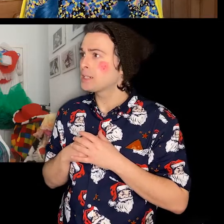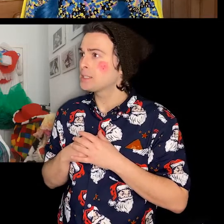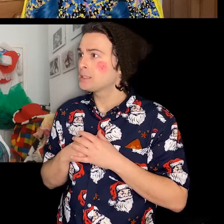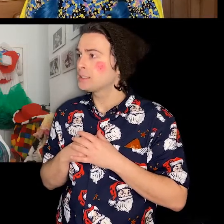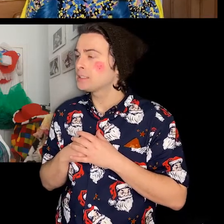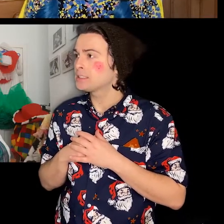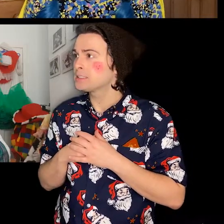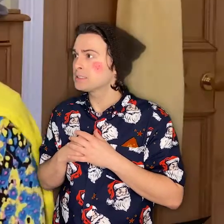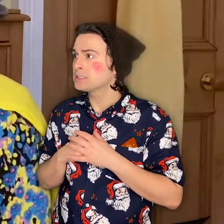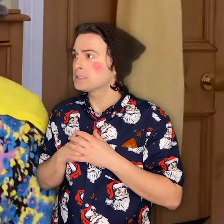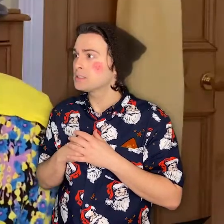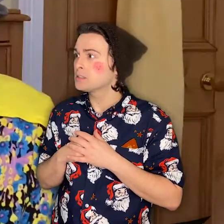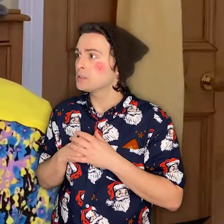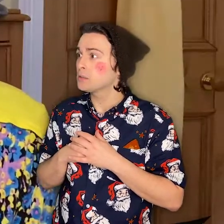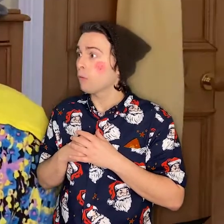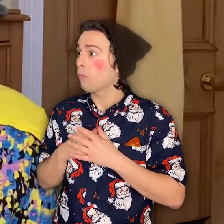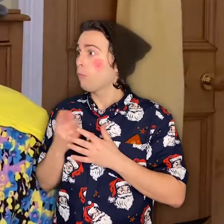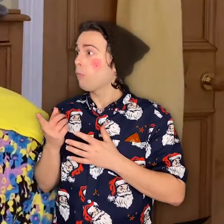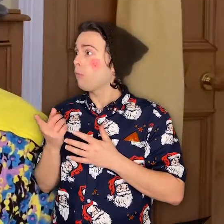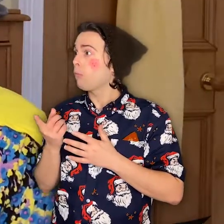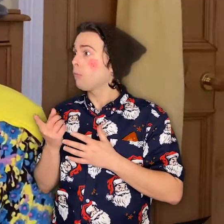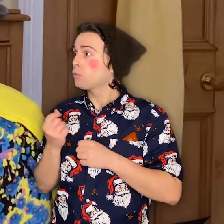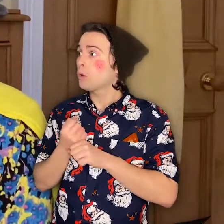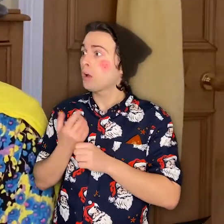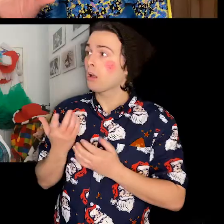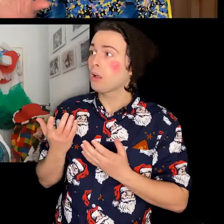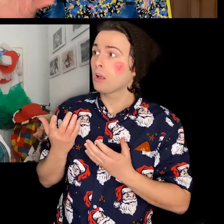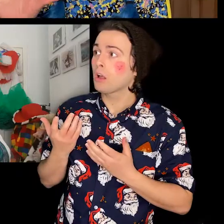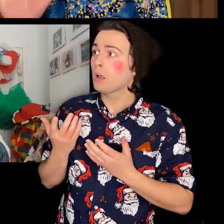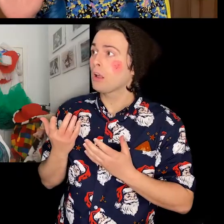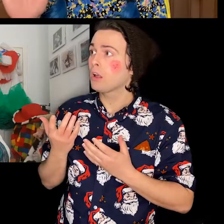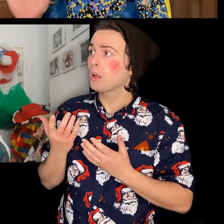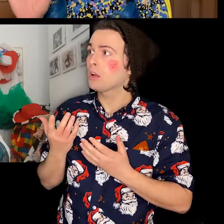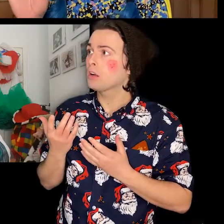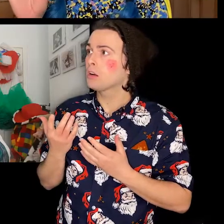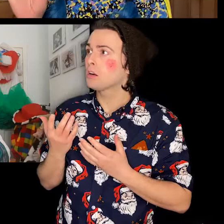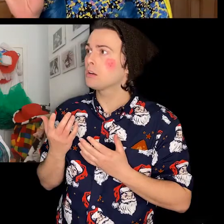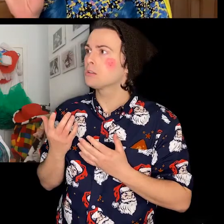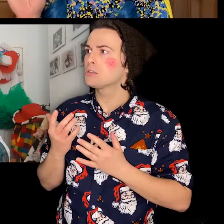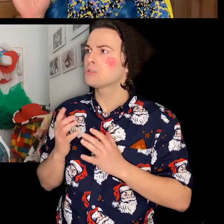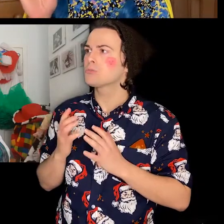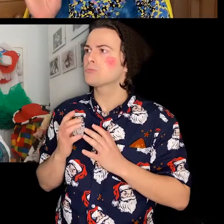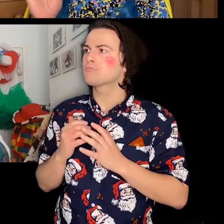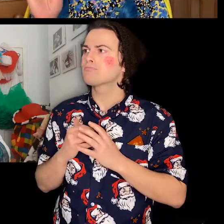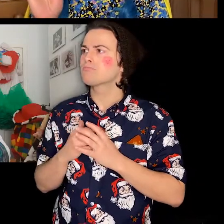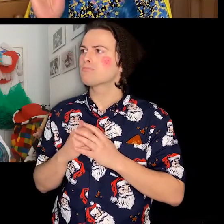that wisnae funny. Wind – I could host it All – ehhhhh…. Carina – I’m happy to do the entertainment